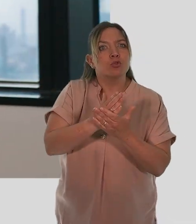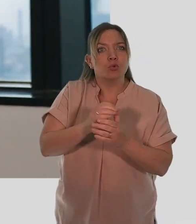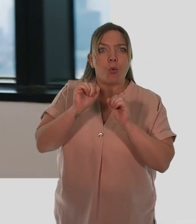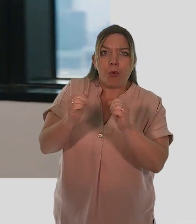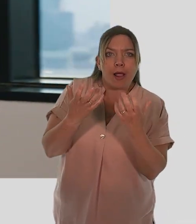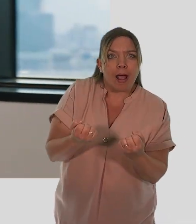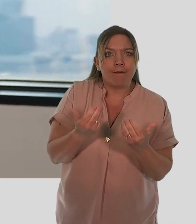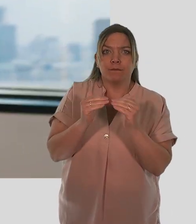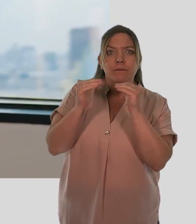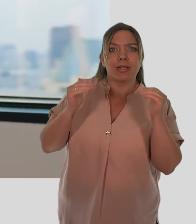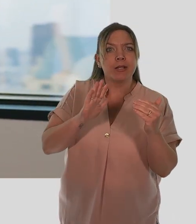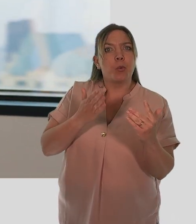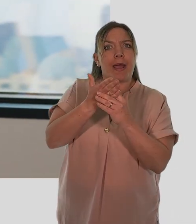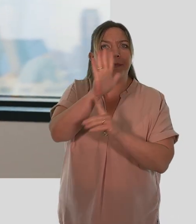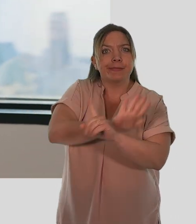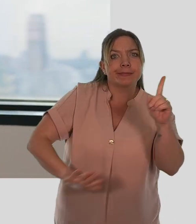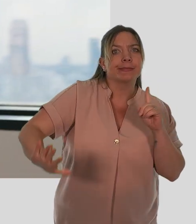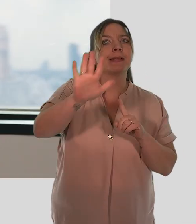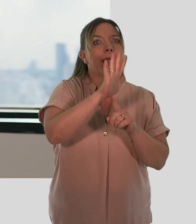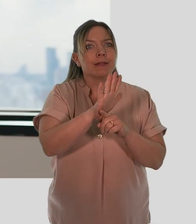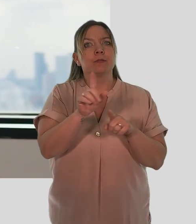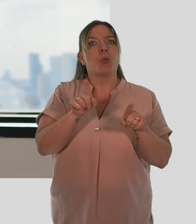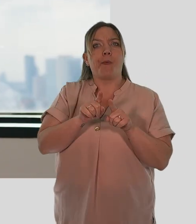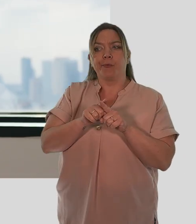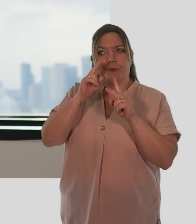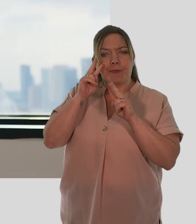of whole of society, adaptive and targeted approaches